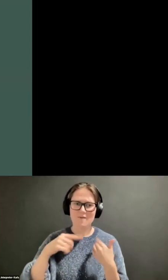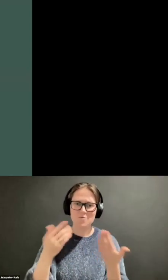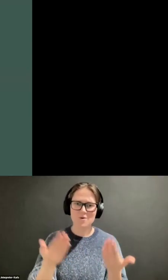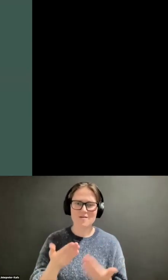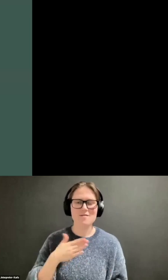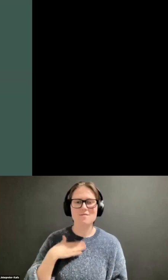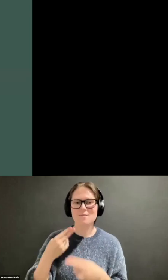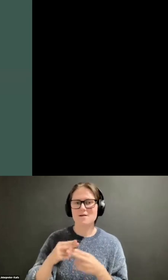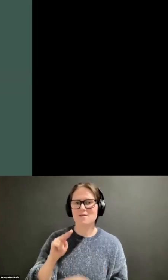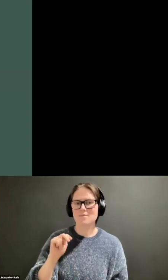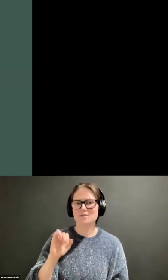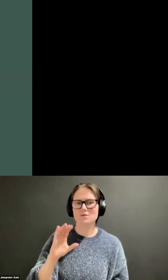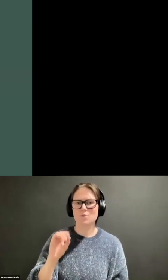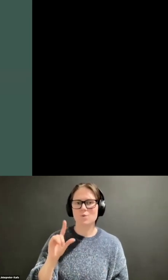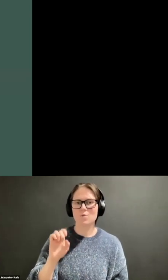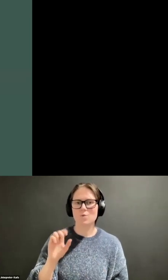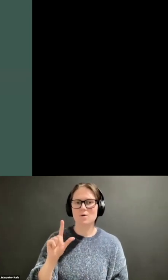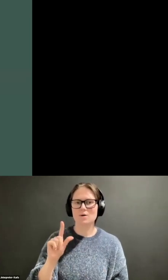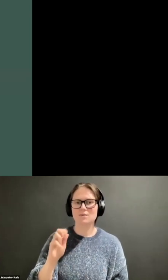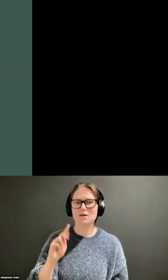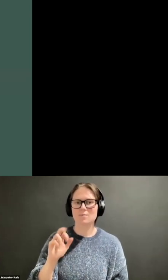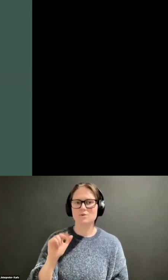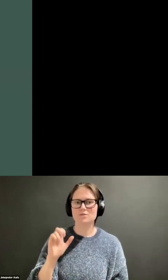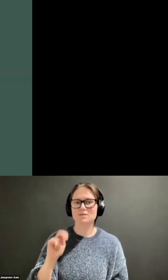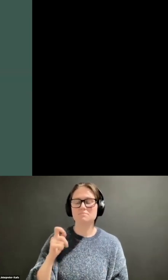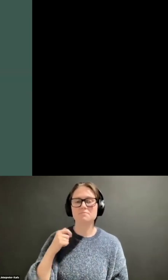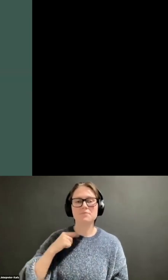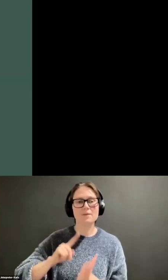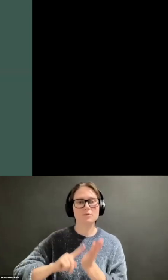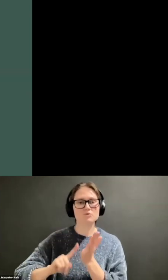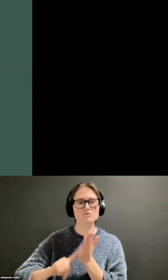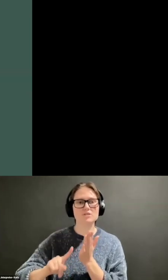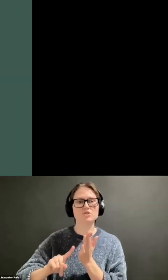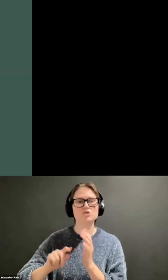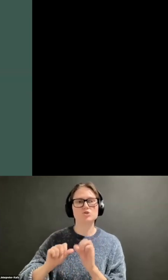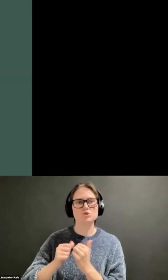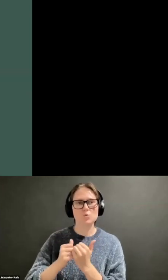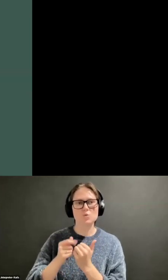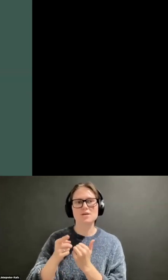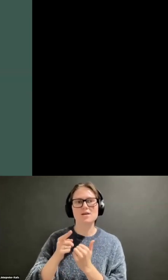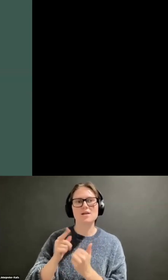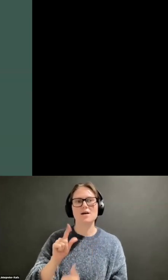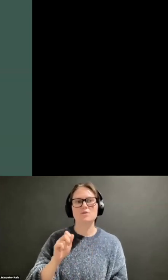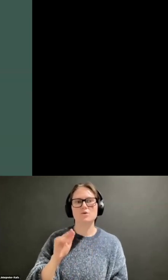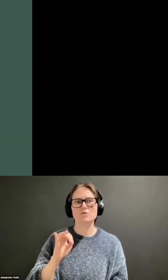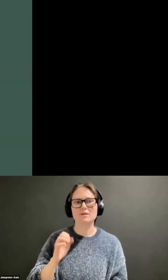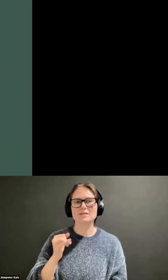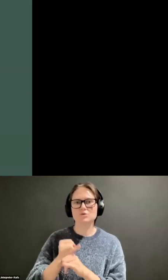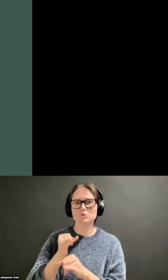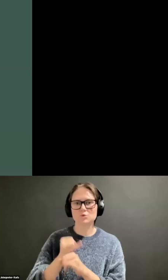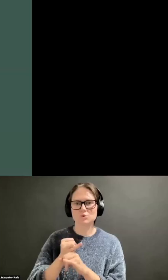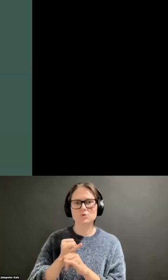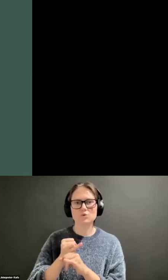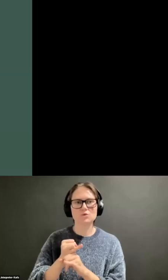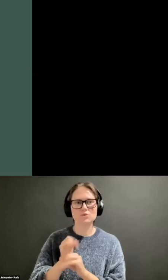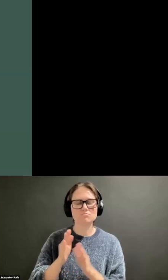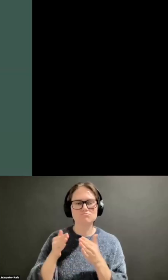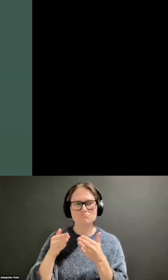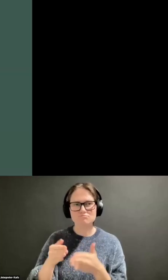and I'm a research associate at the Lurie Institute working on our disability and parenting projects